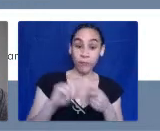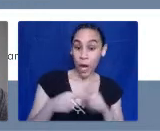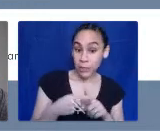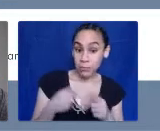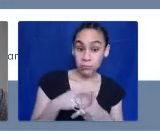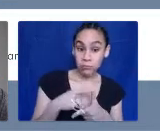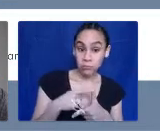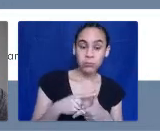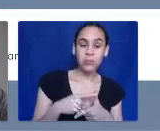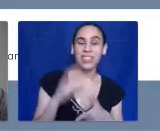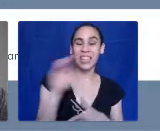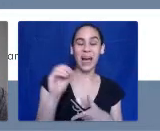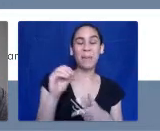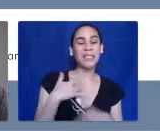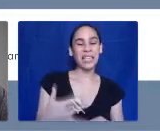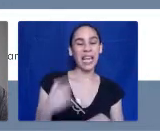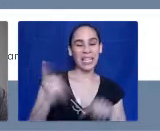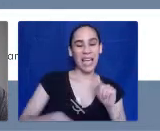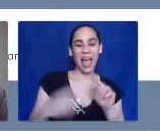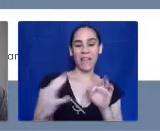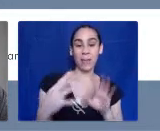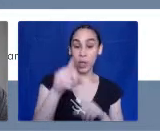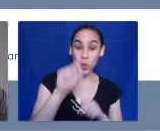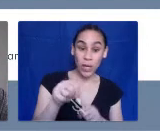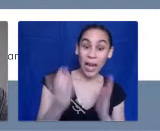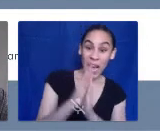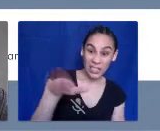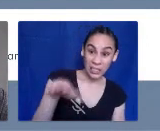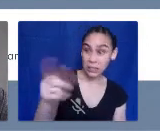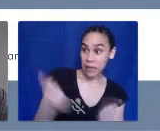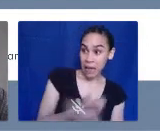give you that feedback you can ask them you can say hey is there anything you can do to help me um